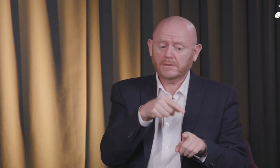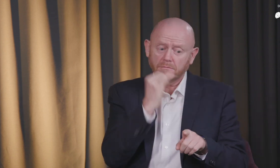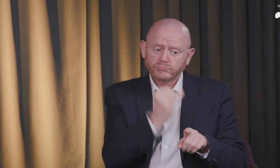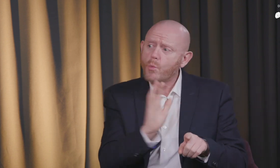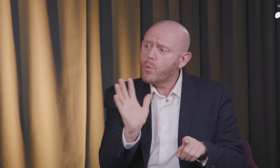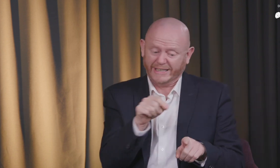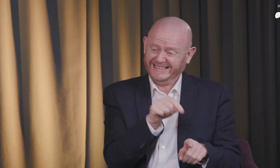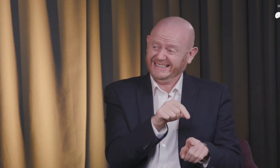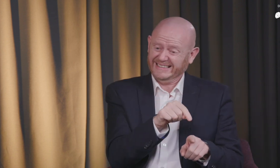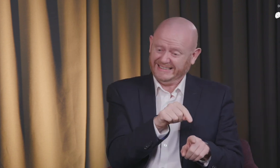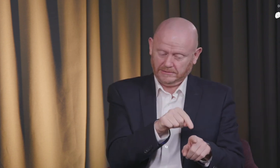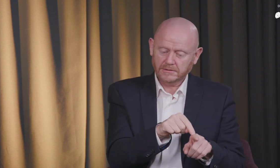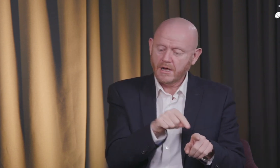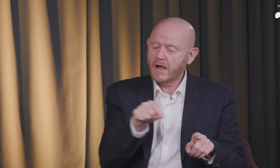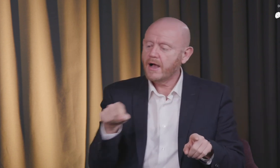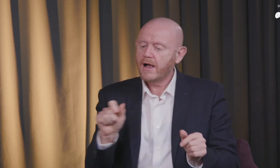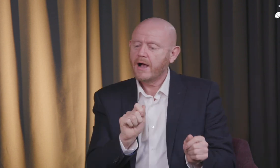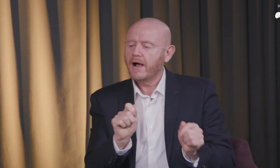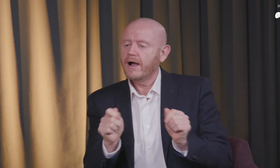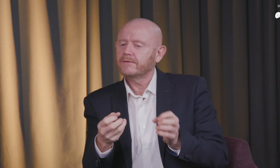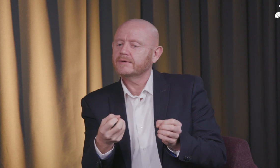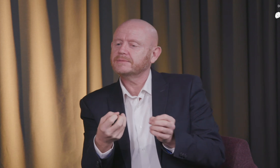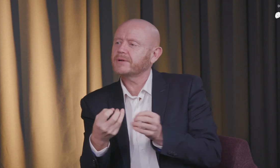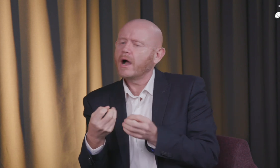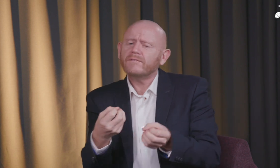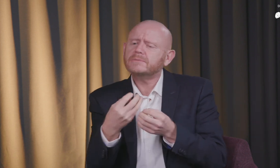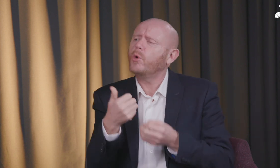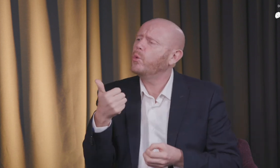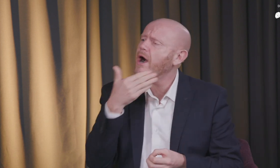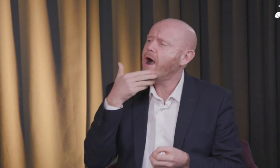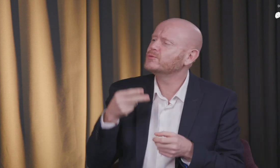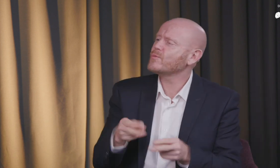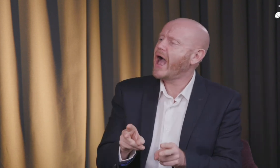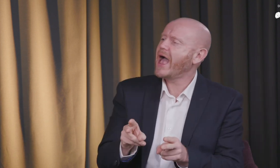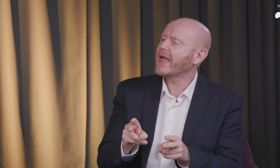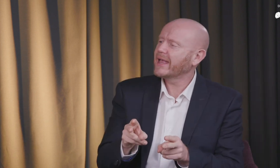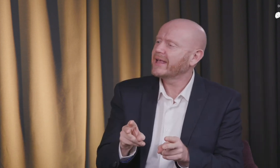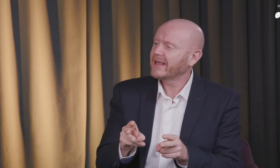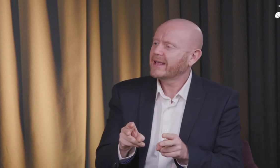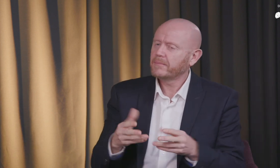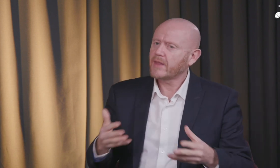There was nothing wrong with those performances, but they have changed due to feedback. Feedback is good, especially when it’s put in a nice way.